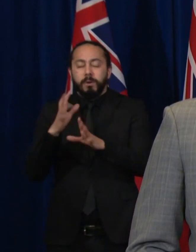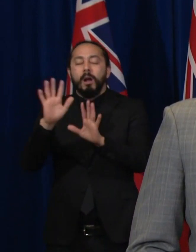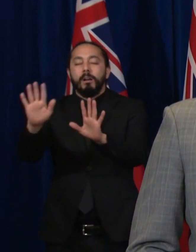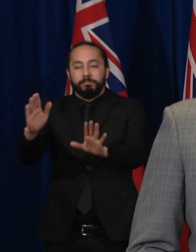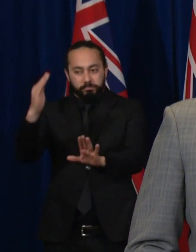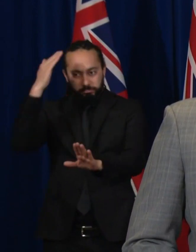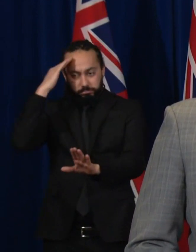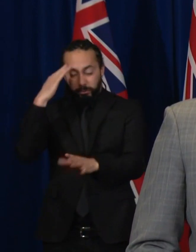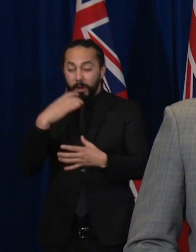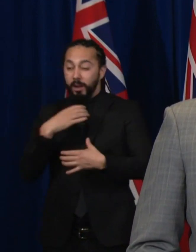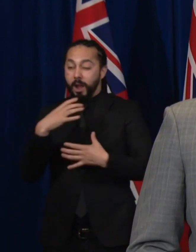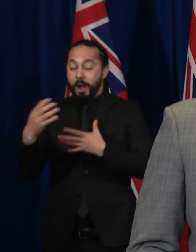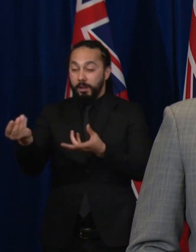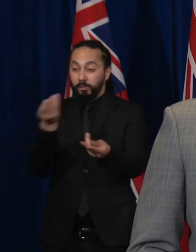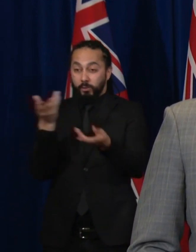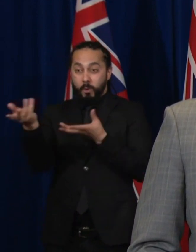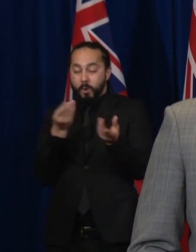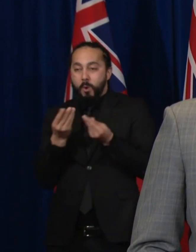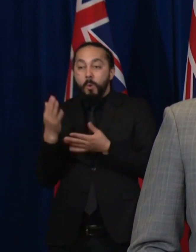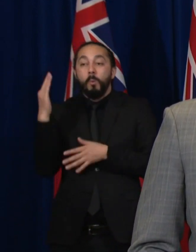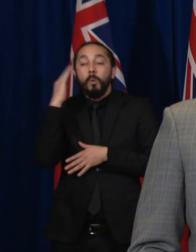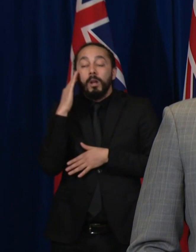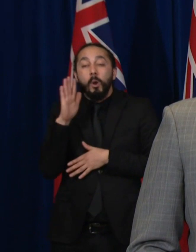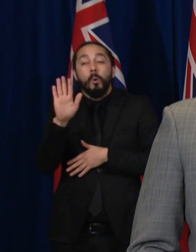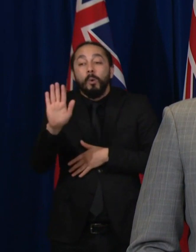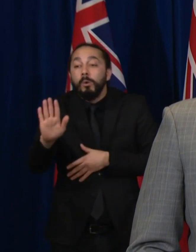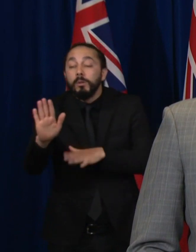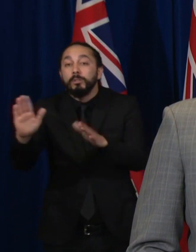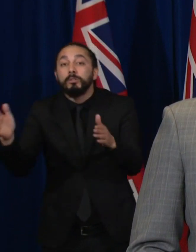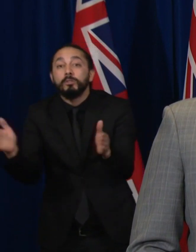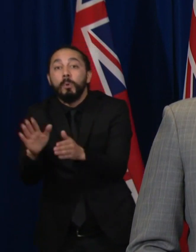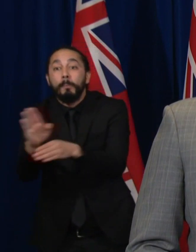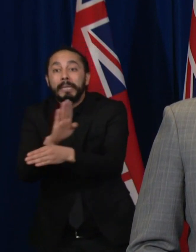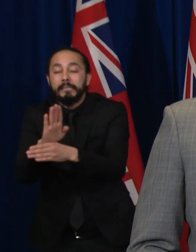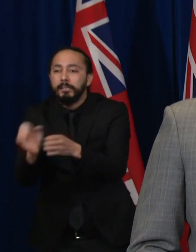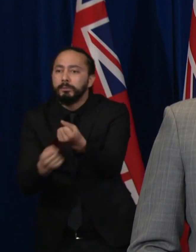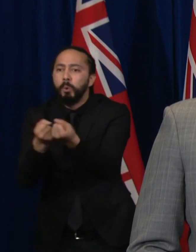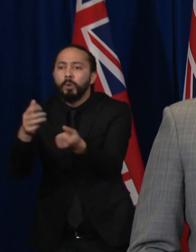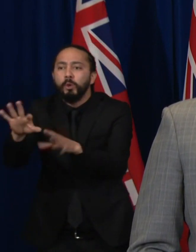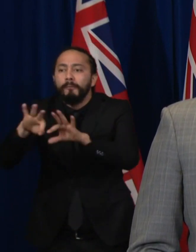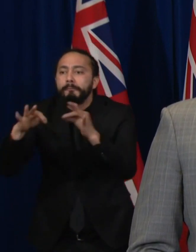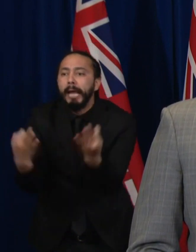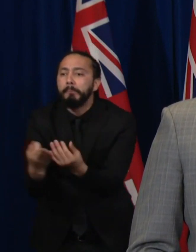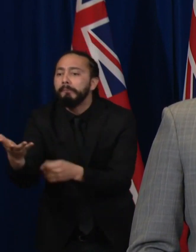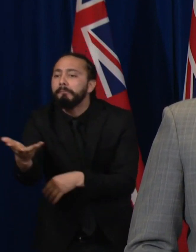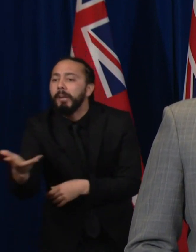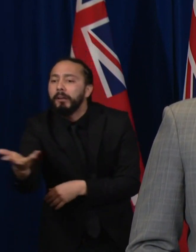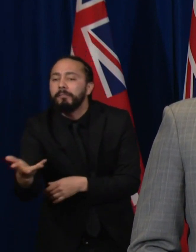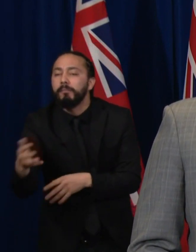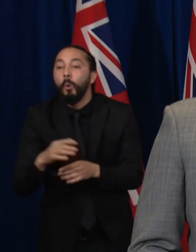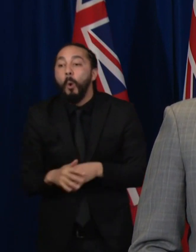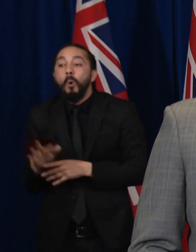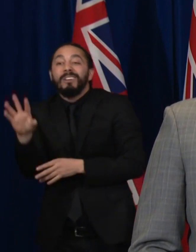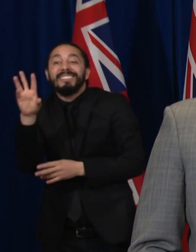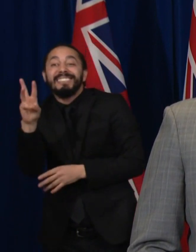We hear when you tell us that your small have hallowed it, far above our poor power to add or detract. business supportses your family and five or that six employees depend on you for paycheques each week.